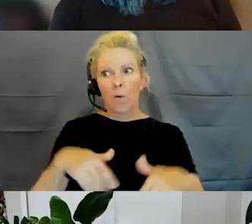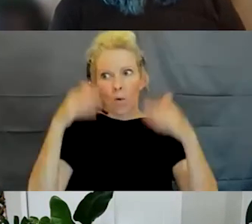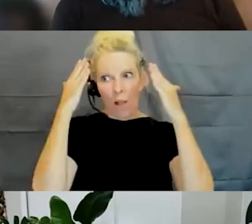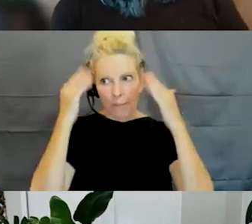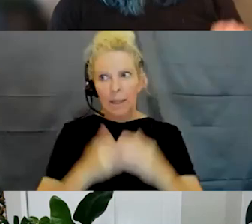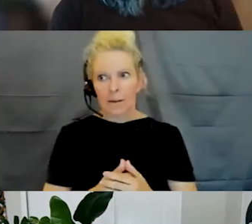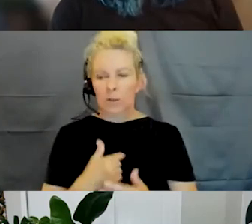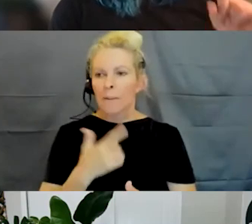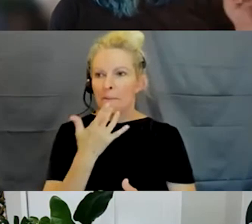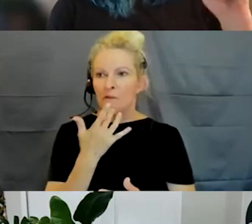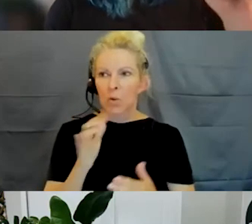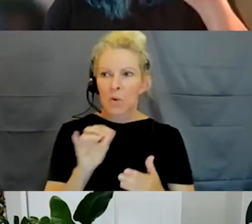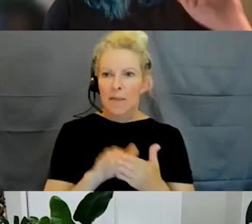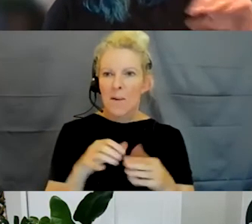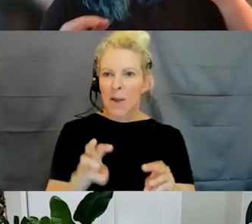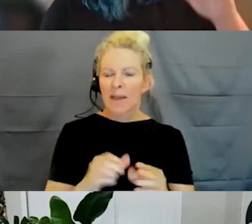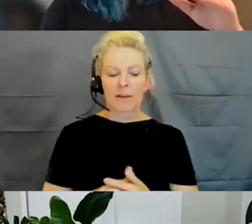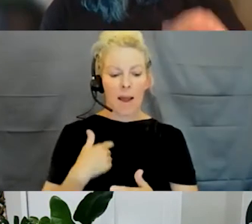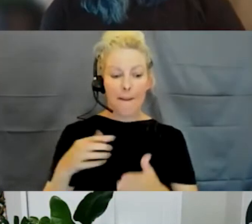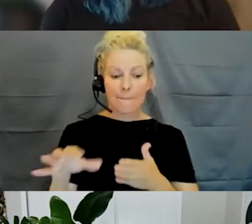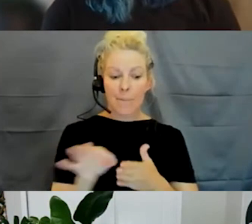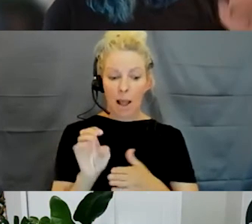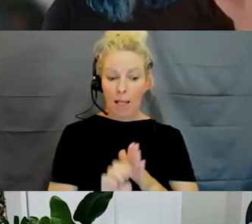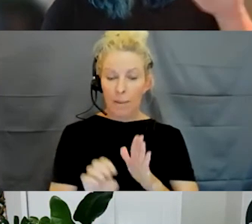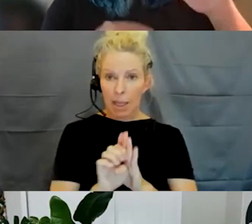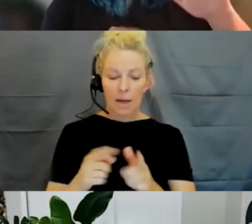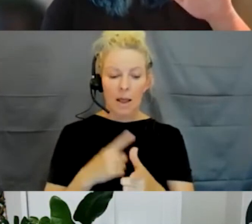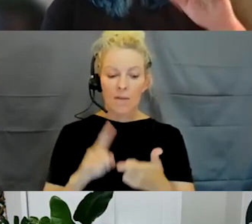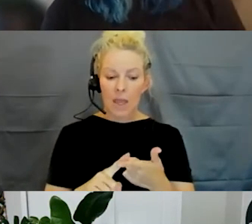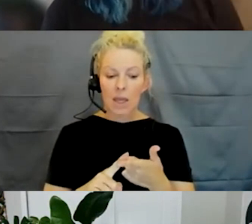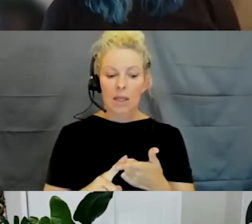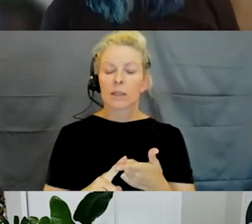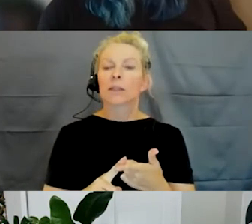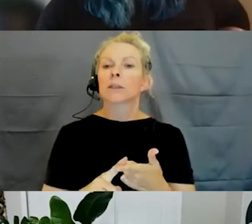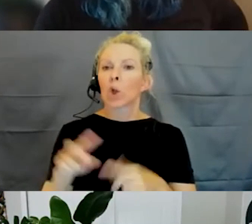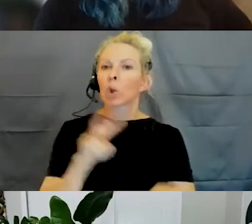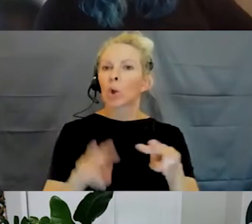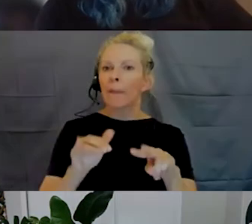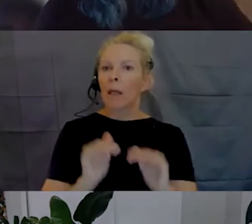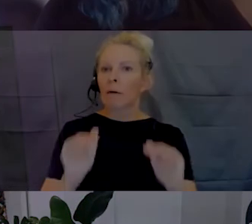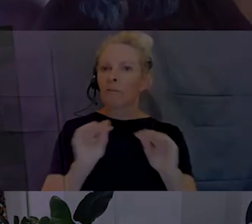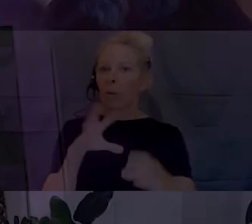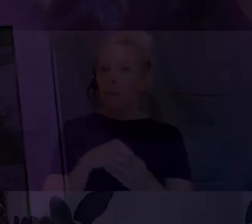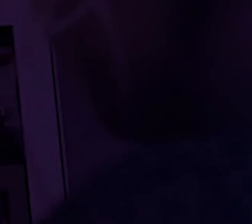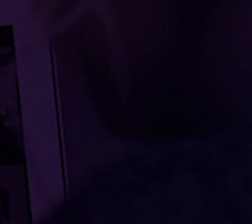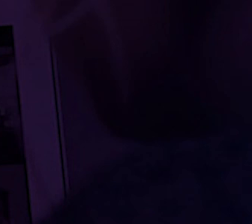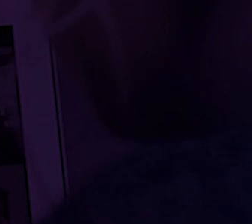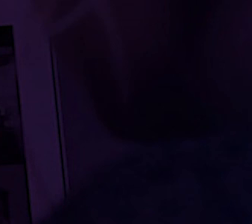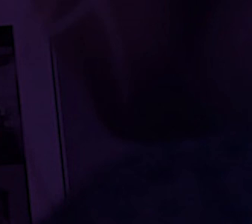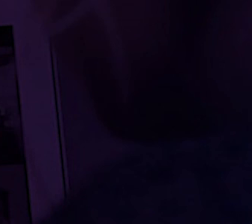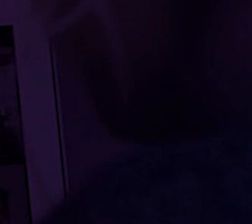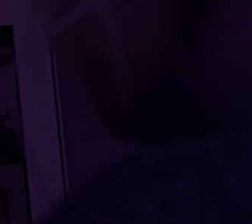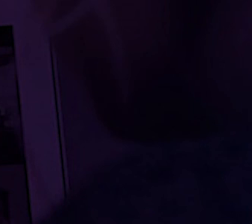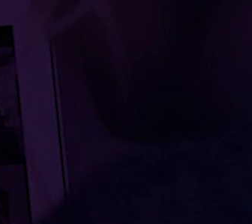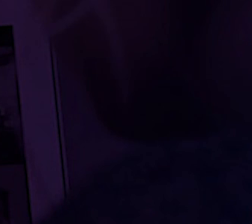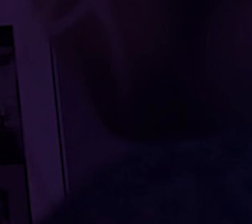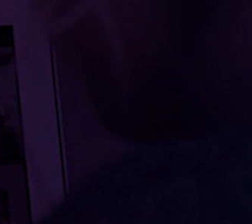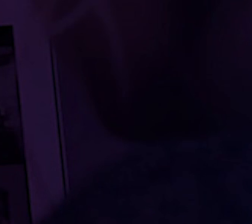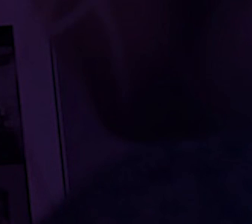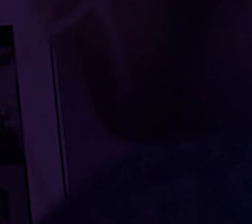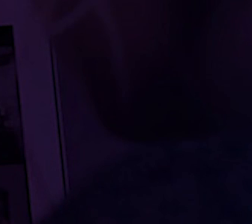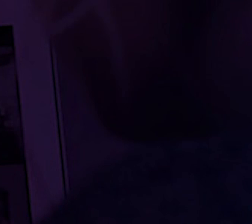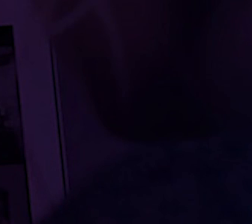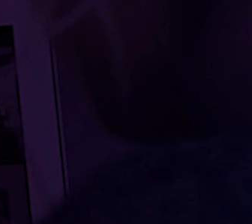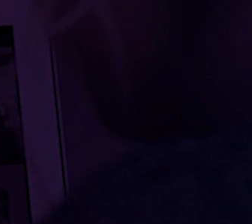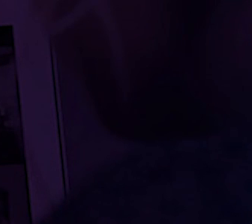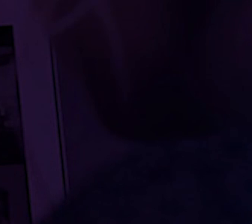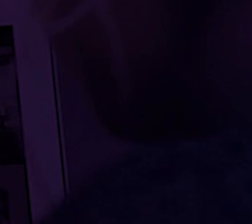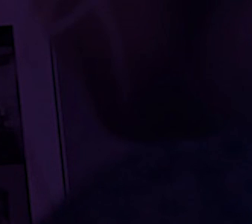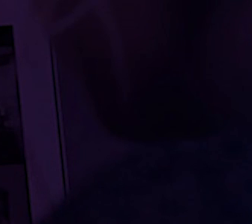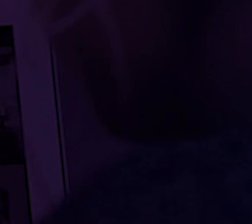like to do it this way or I pick an element and take a look at that level in the HTML.